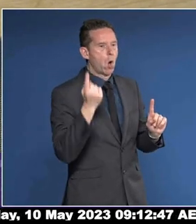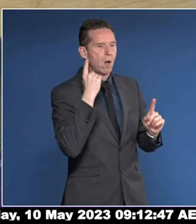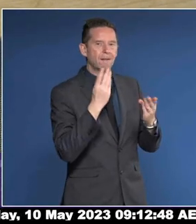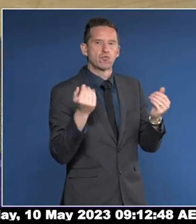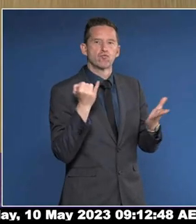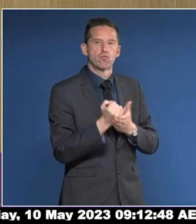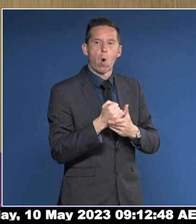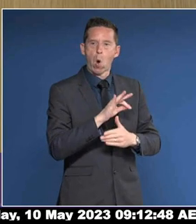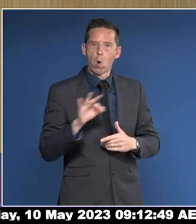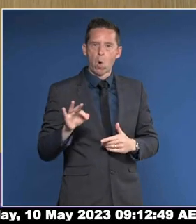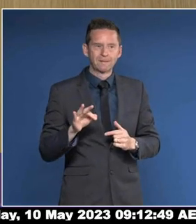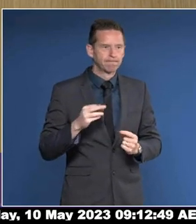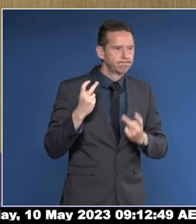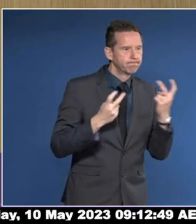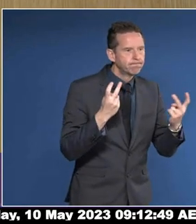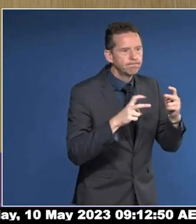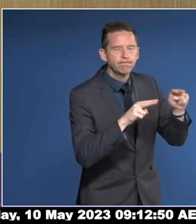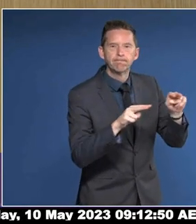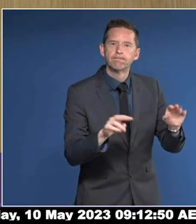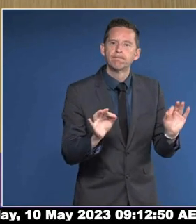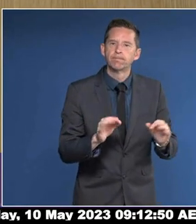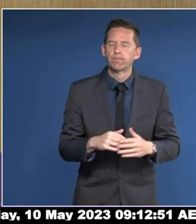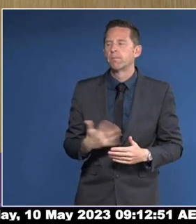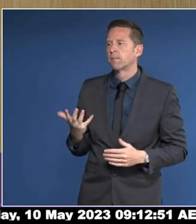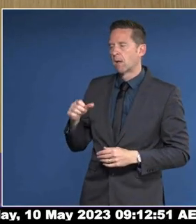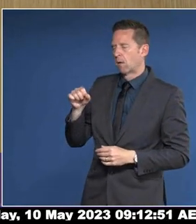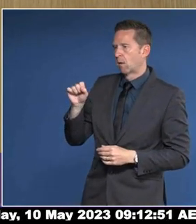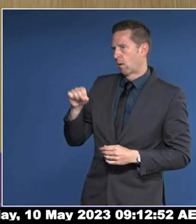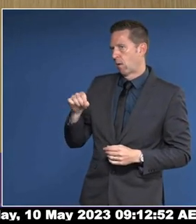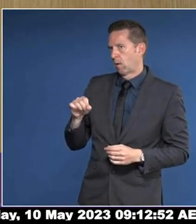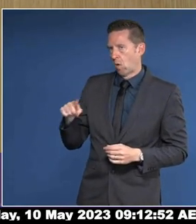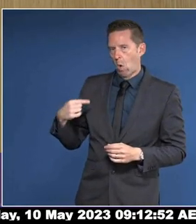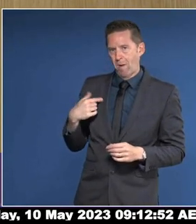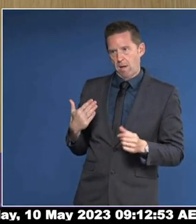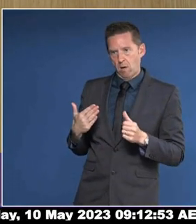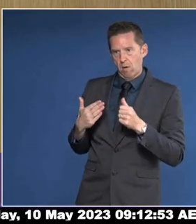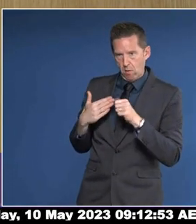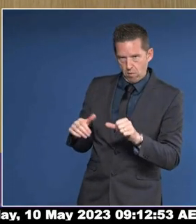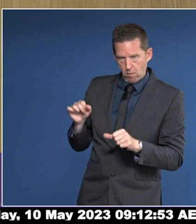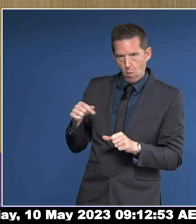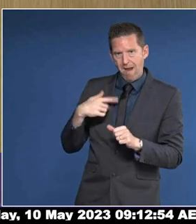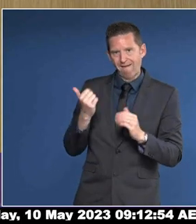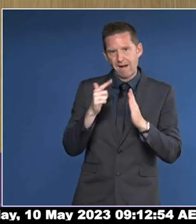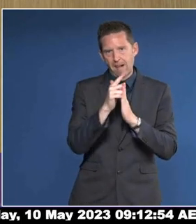It - we do respond and we do have a legislative definition for child protection